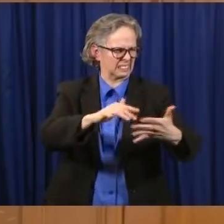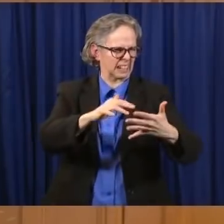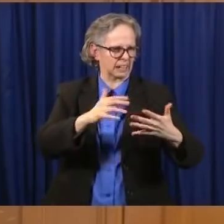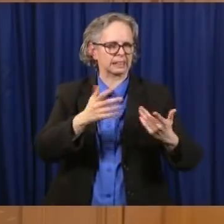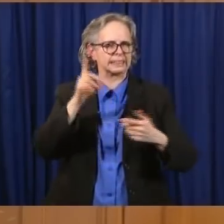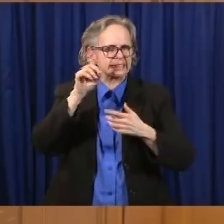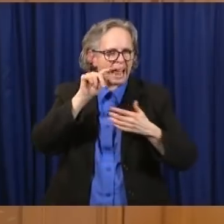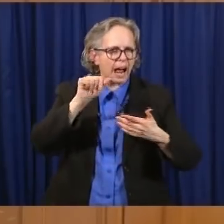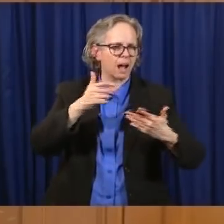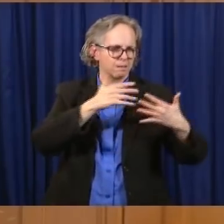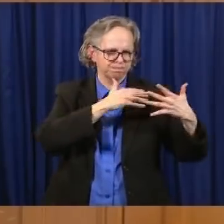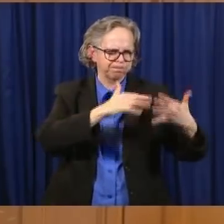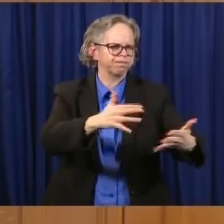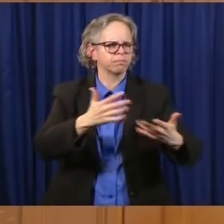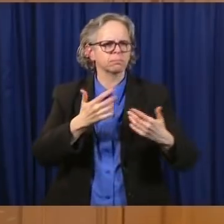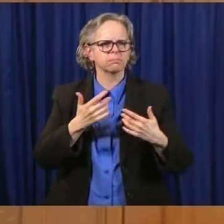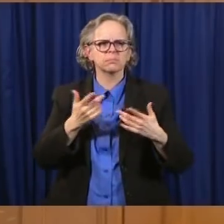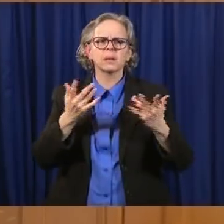MORE THAN I'M SHARING HERE.